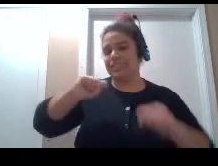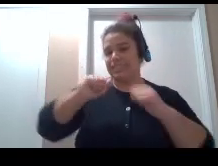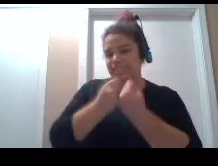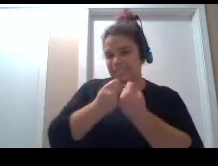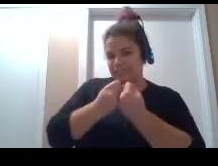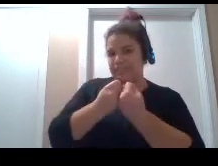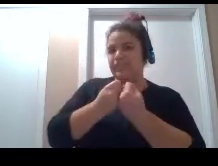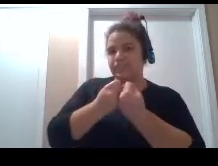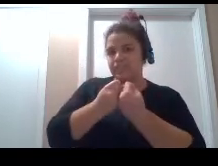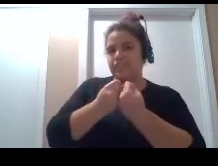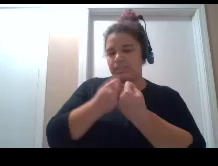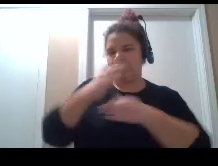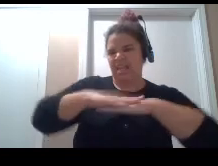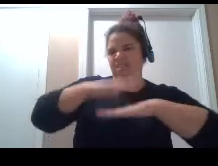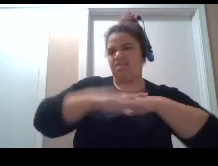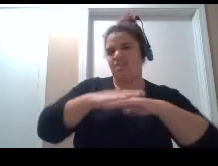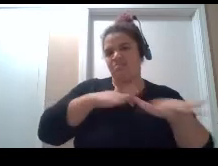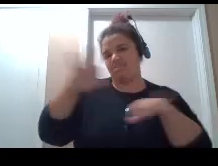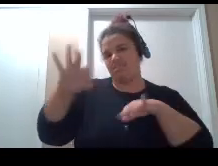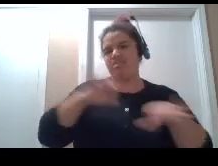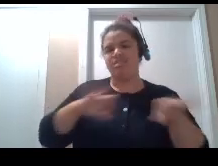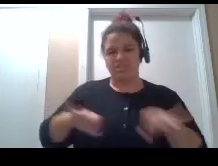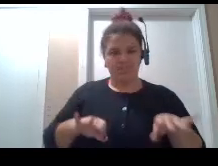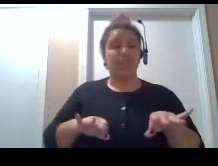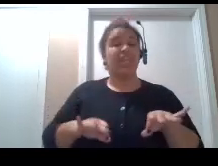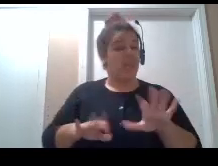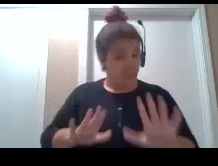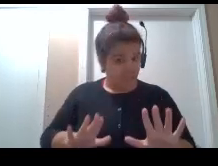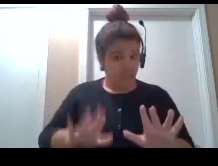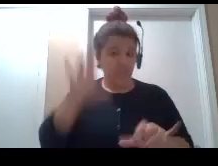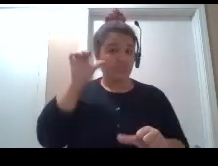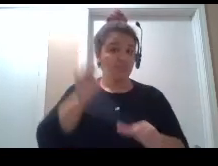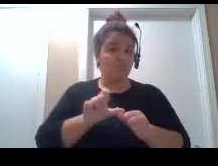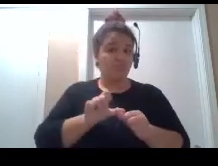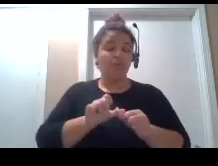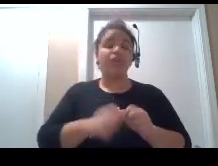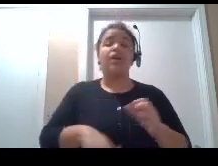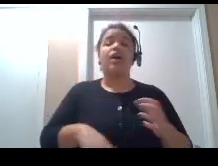Remember, this information can also be found in the Virtual Hiring Event Resource Guide.